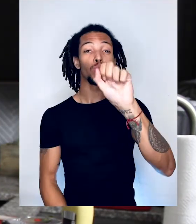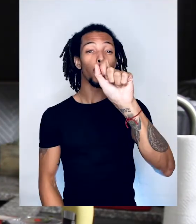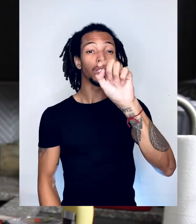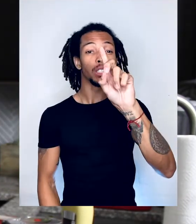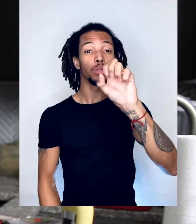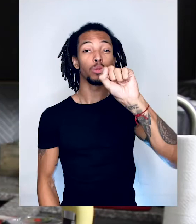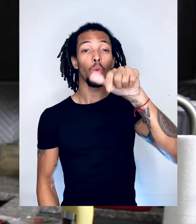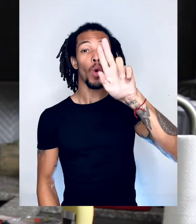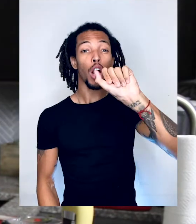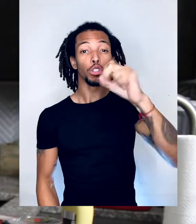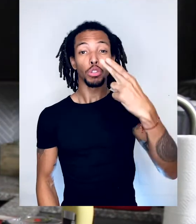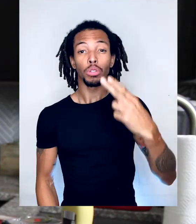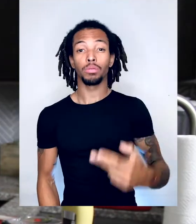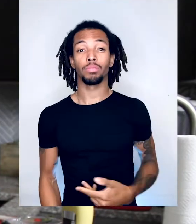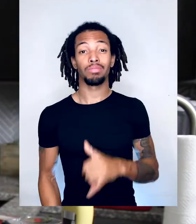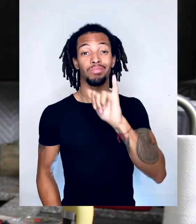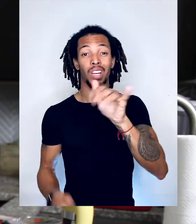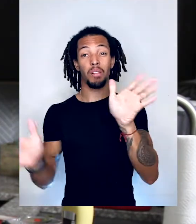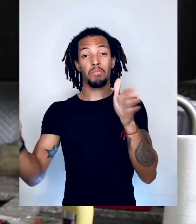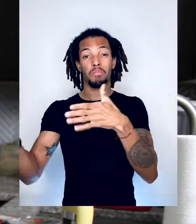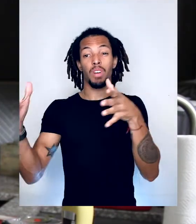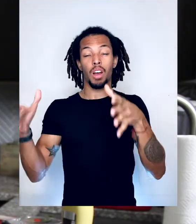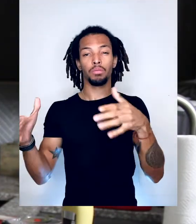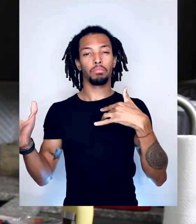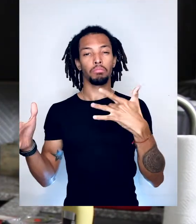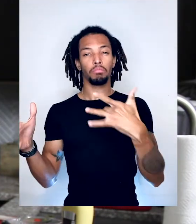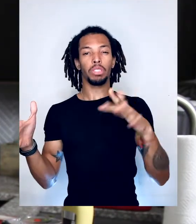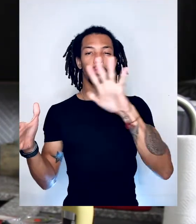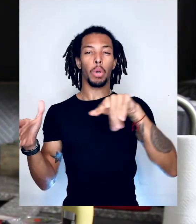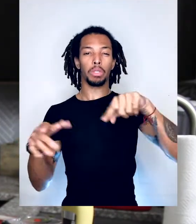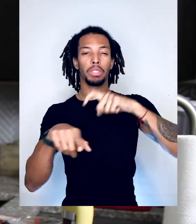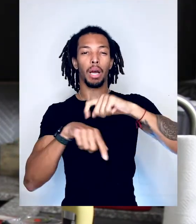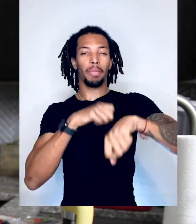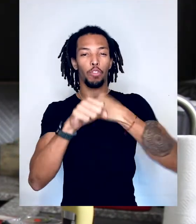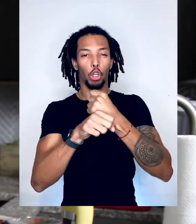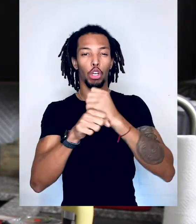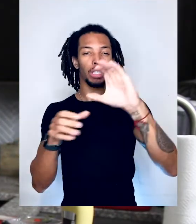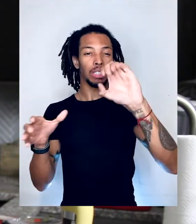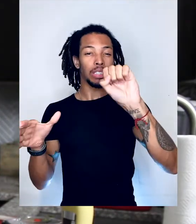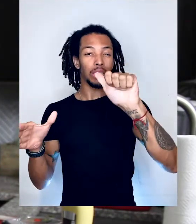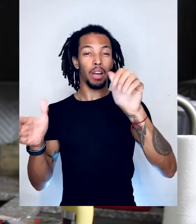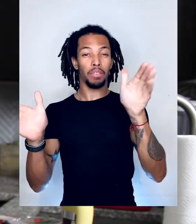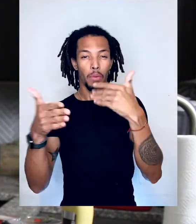roasted squash. I usually get a kohlrabi in my CSA box around this time of year